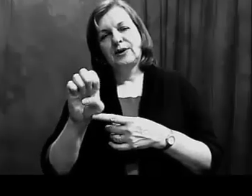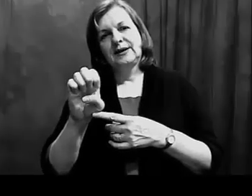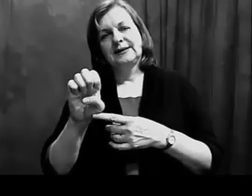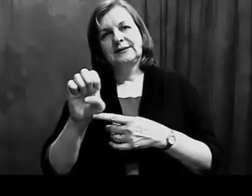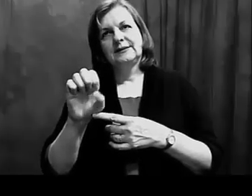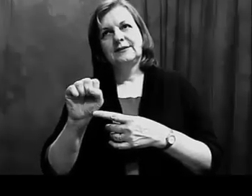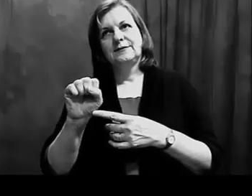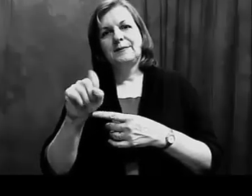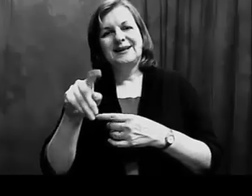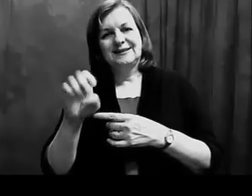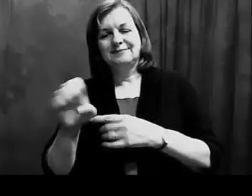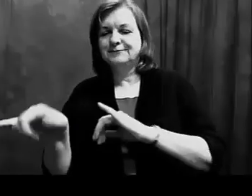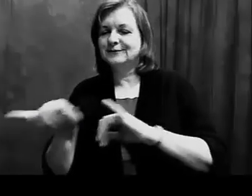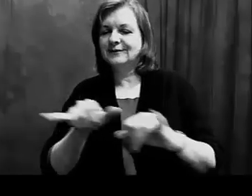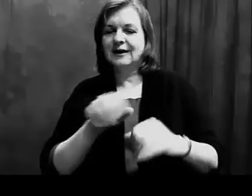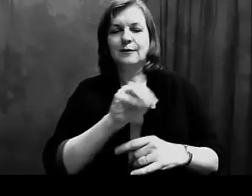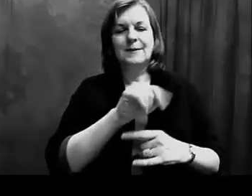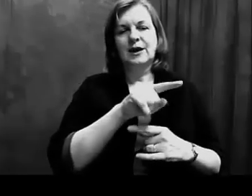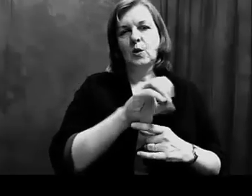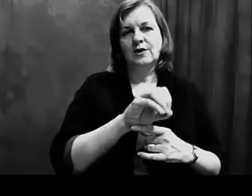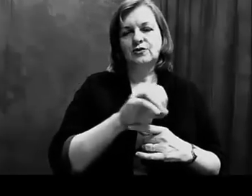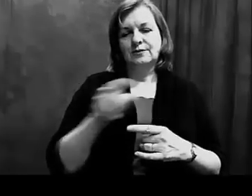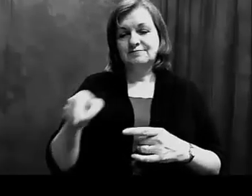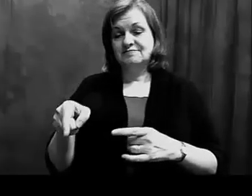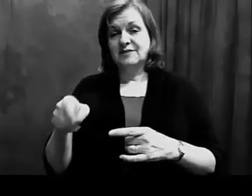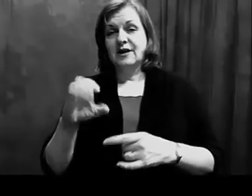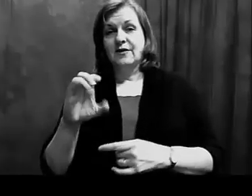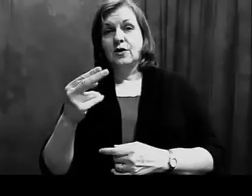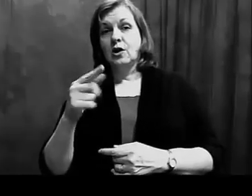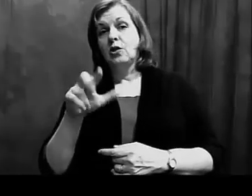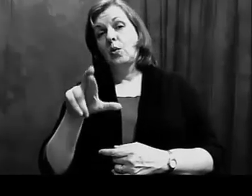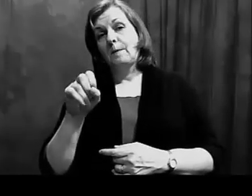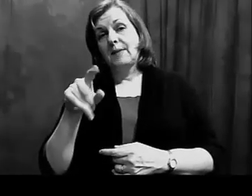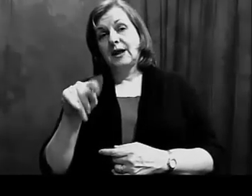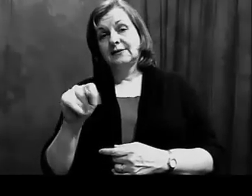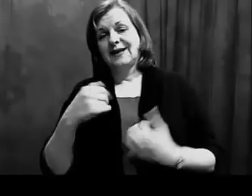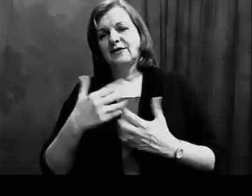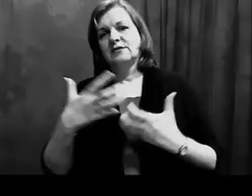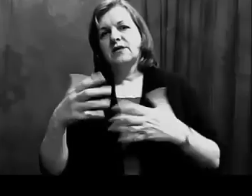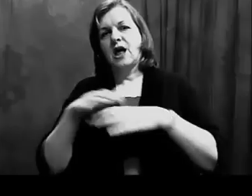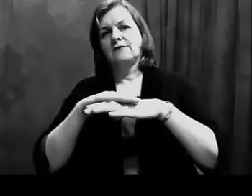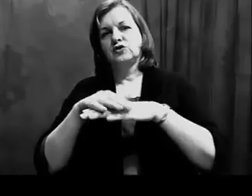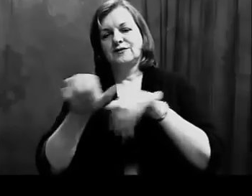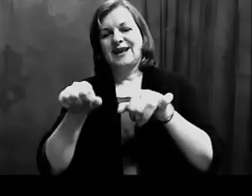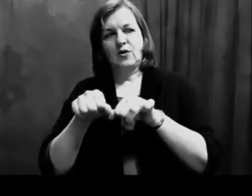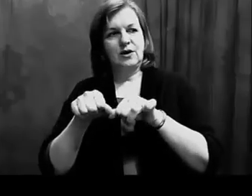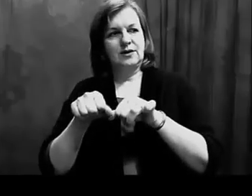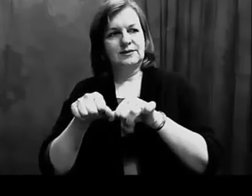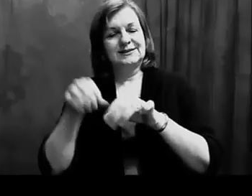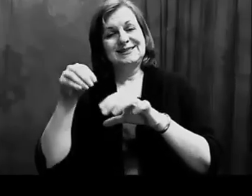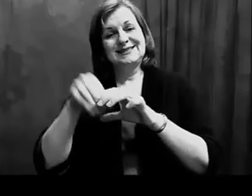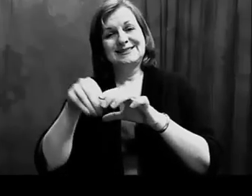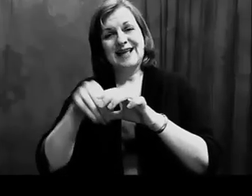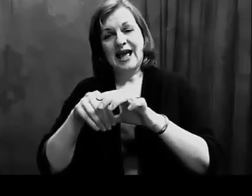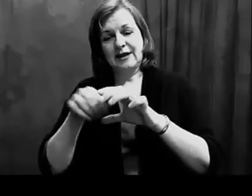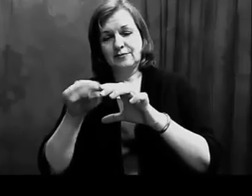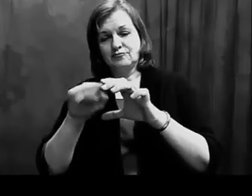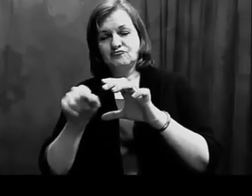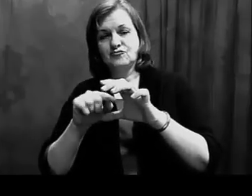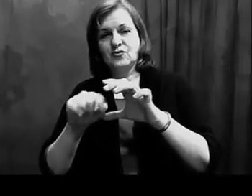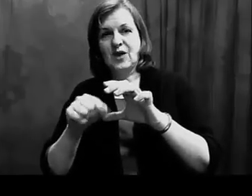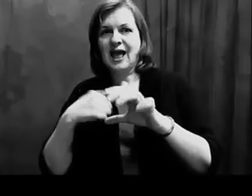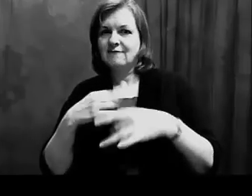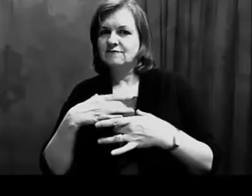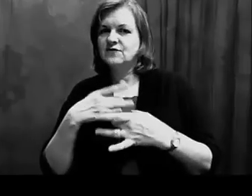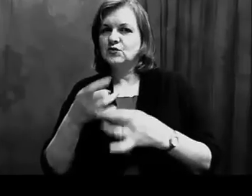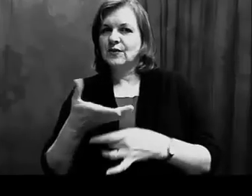so in this intermembrane space again it's going to be just like your mitochondria lots of surface area